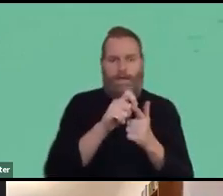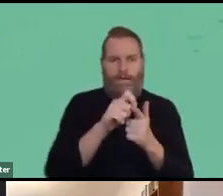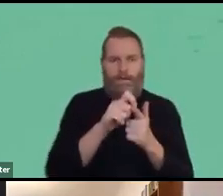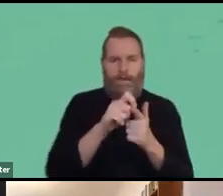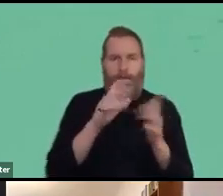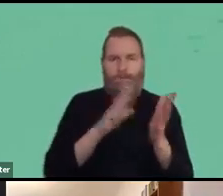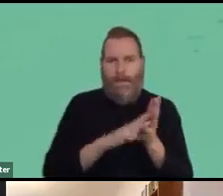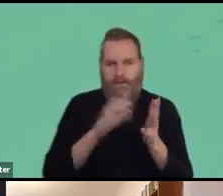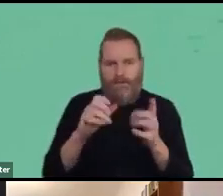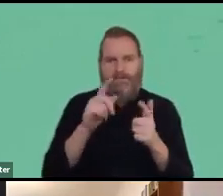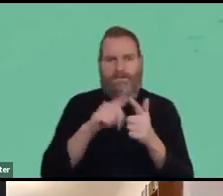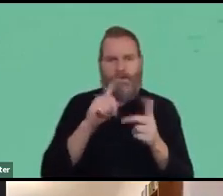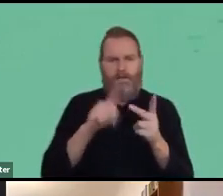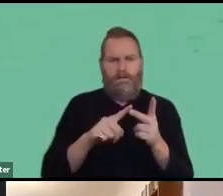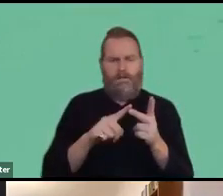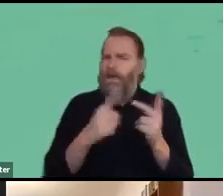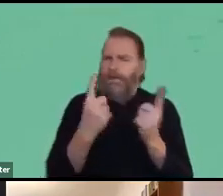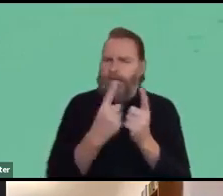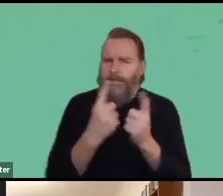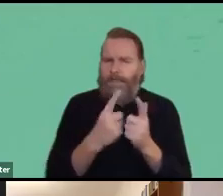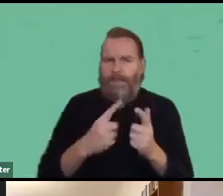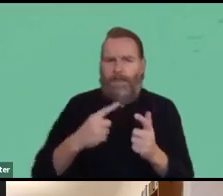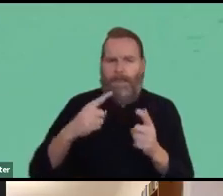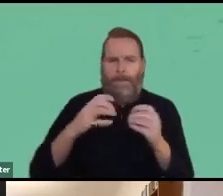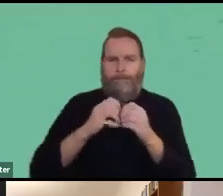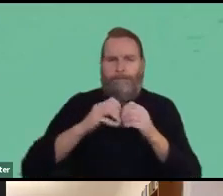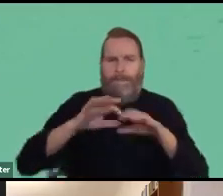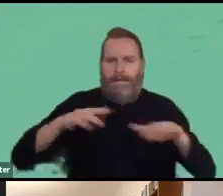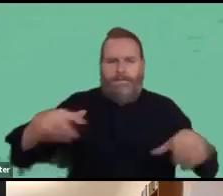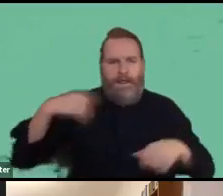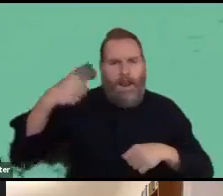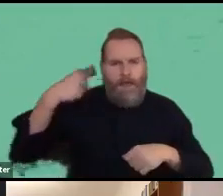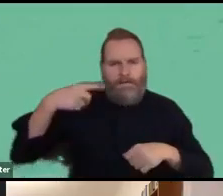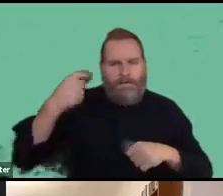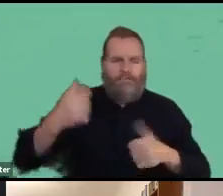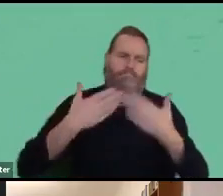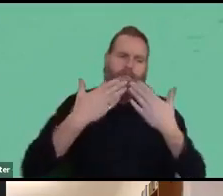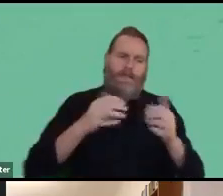so shout out to all of you. There's a couple of comments here that I don't think we've got time